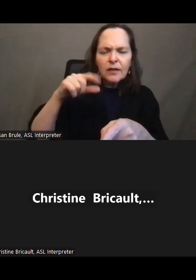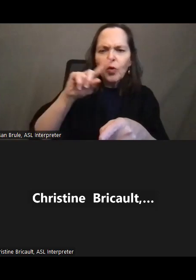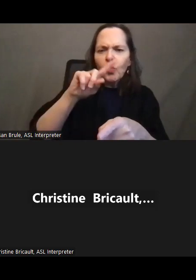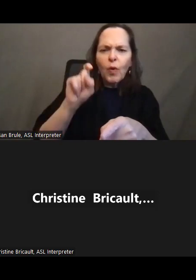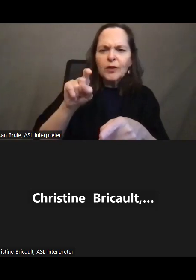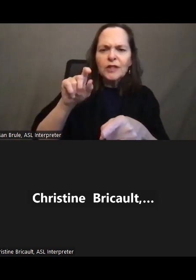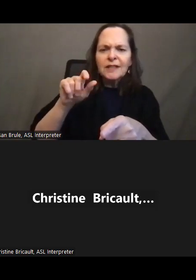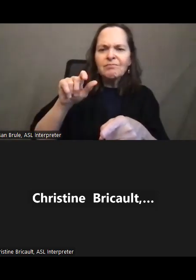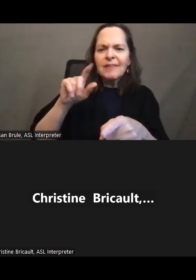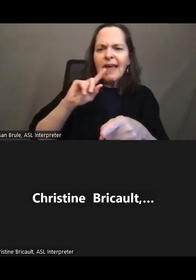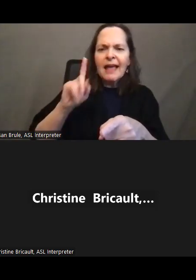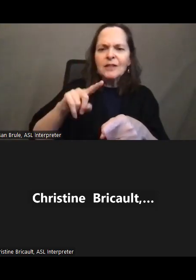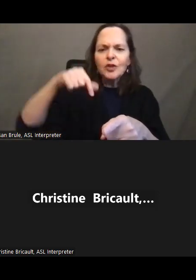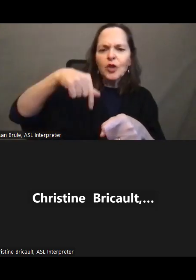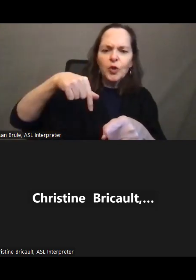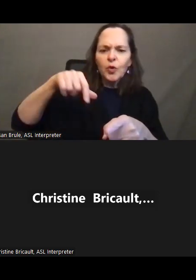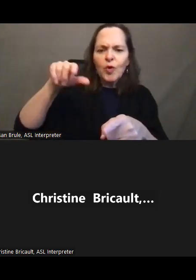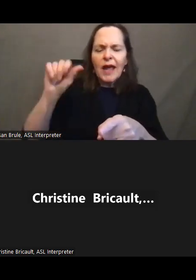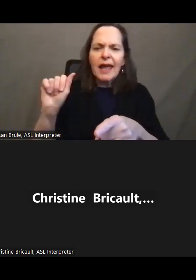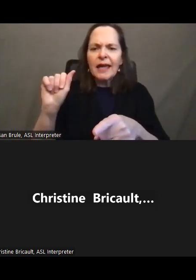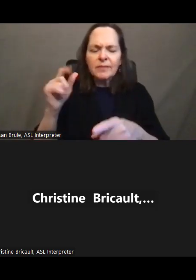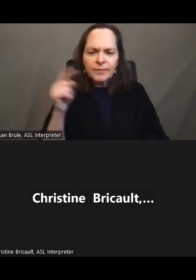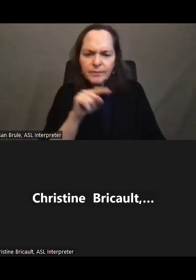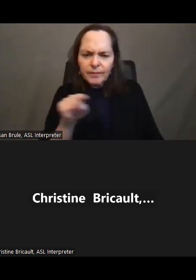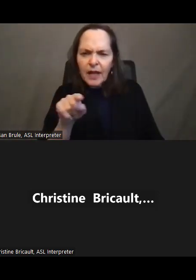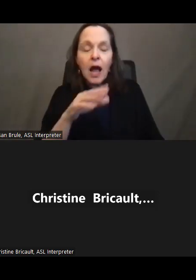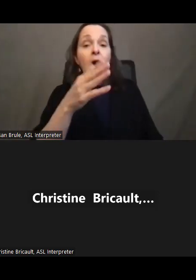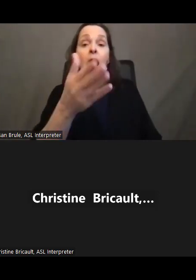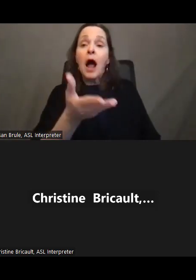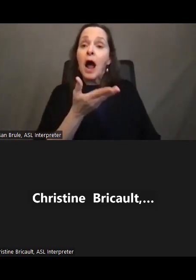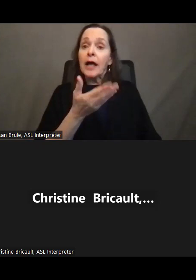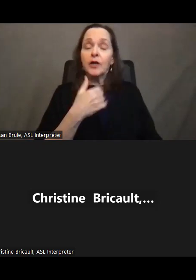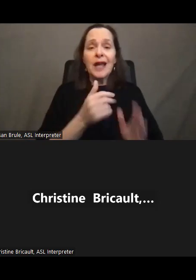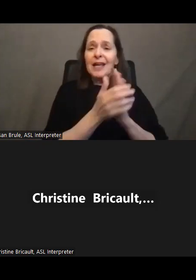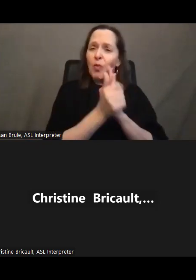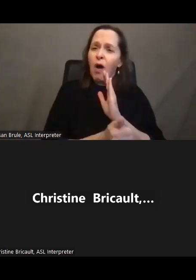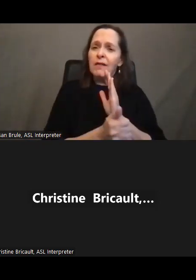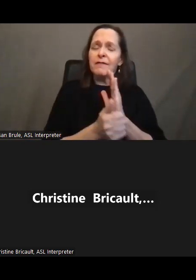Yeah. Somebody says: Hire a qualified web builder and require ADA compliance,